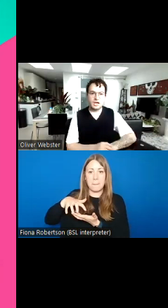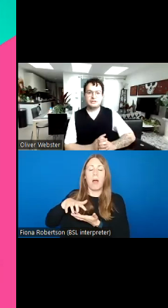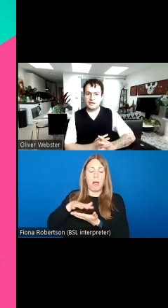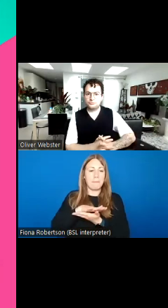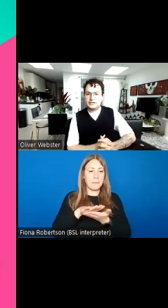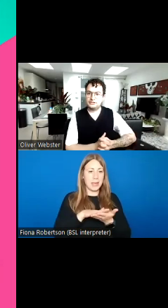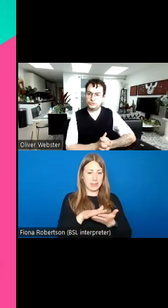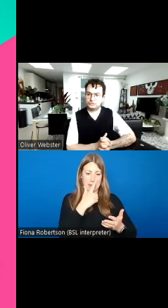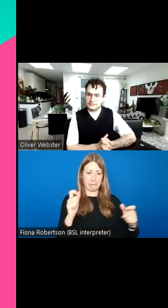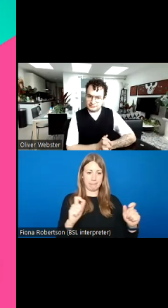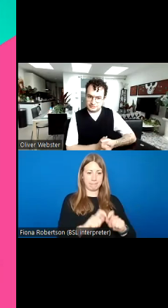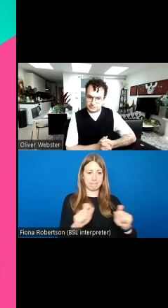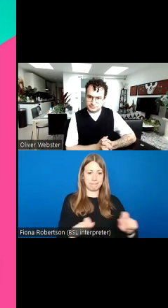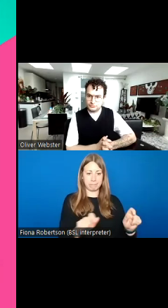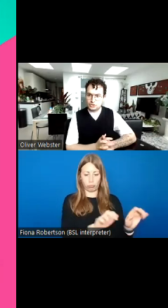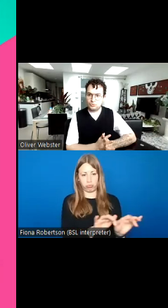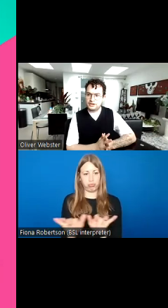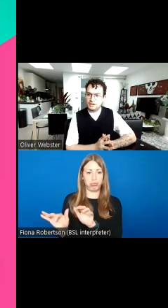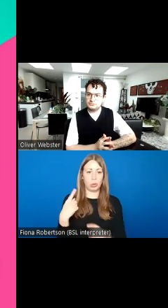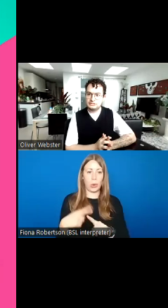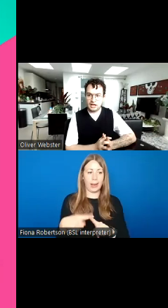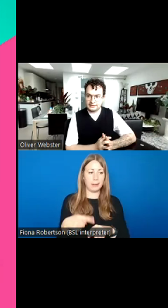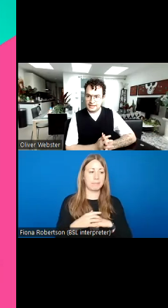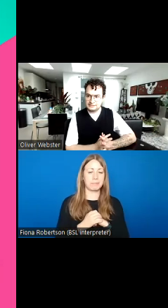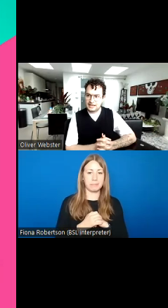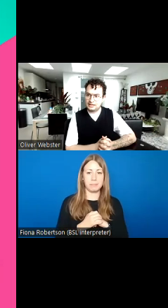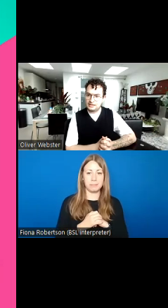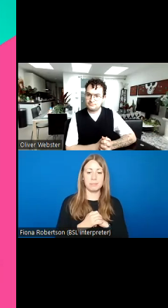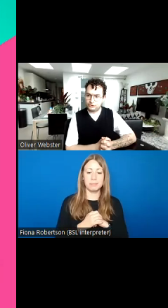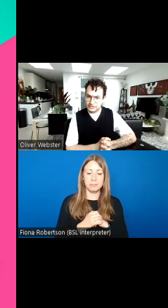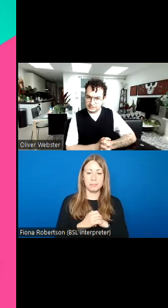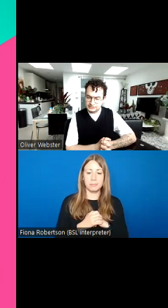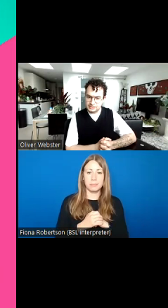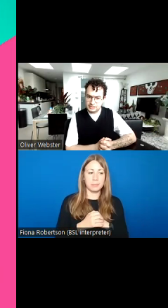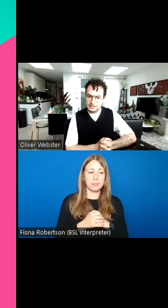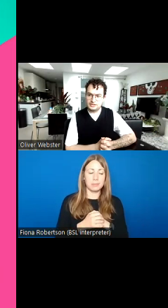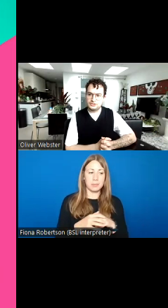The line breaks and short sentences. When it comes to line lengths and line breaks,